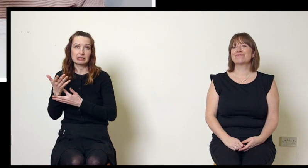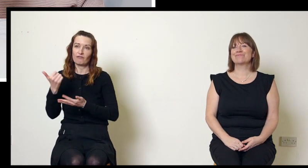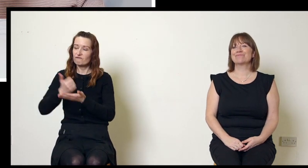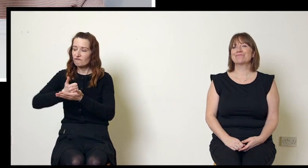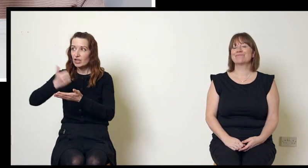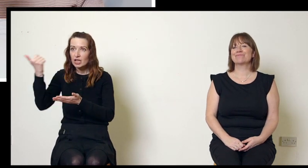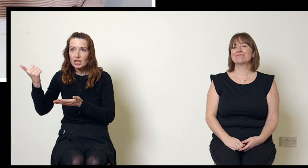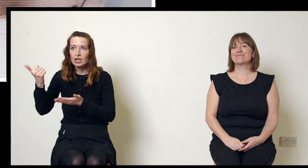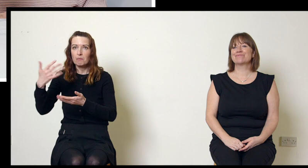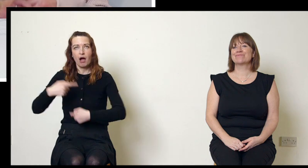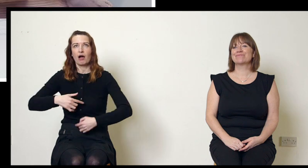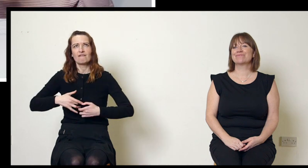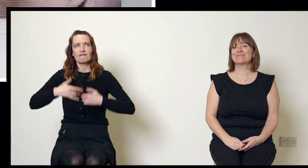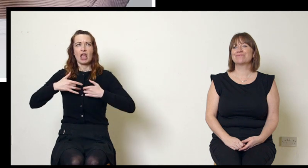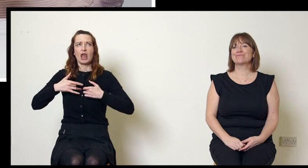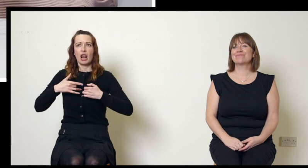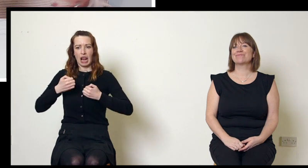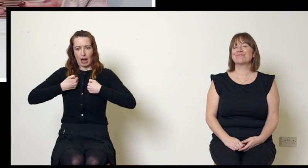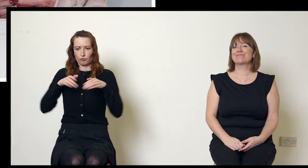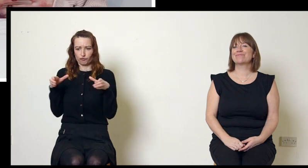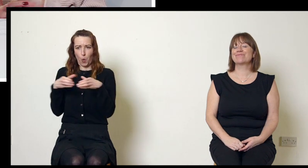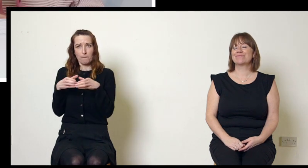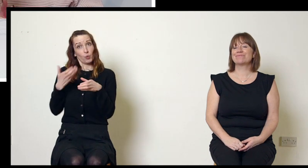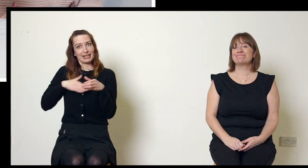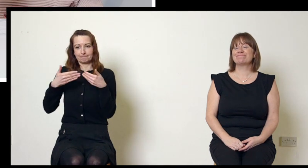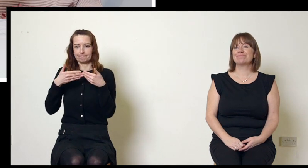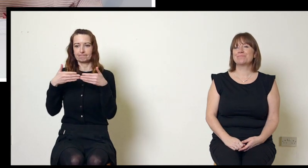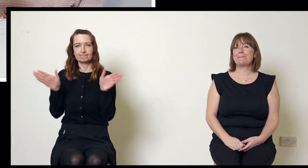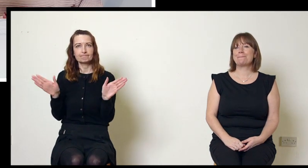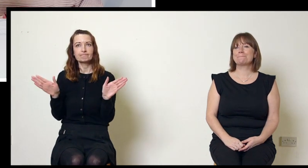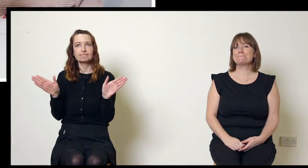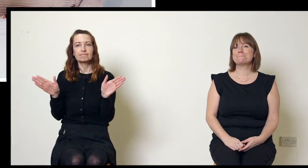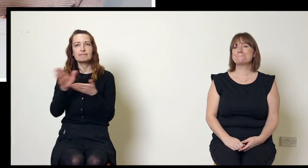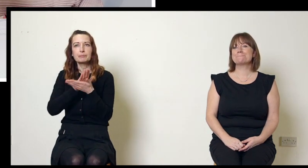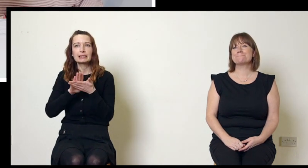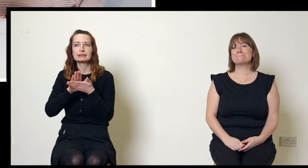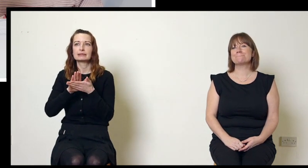But I think for us as a group to open it up to allow